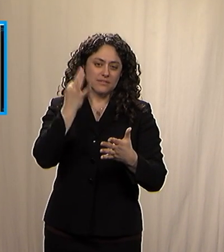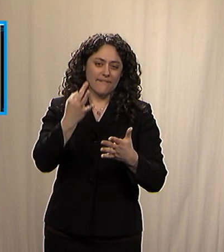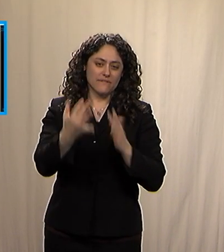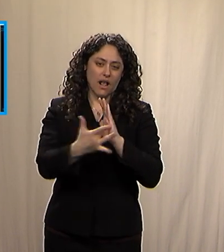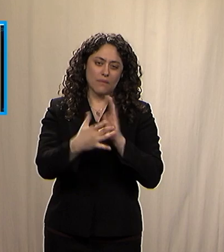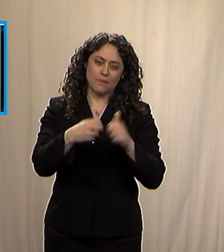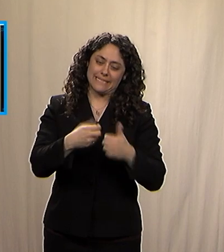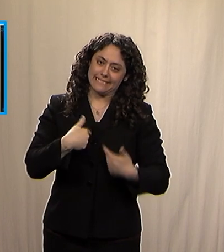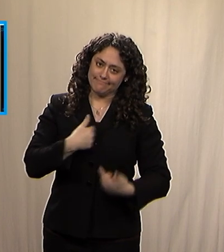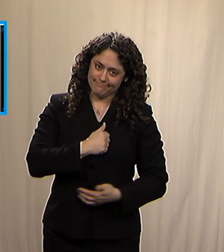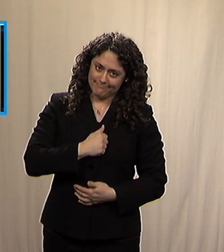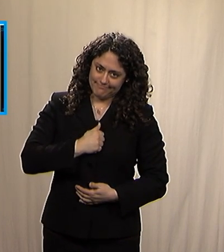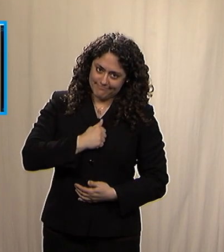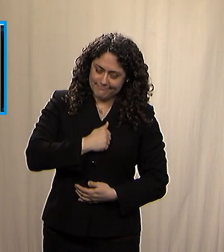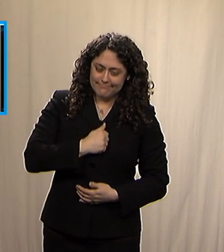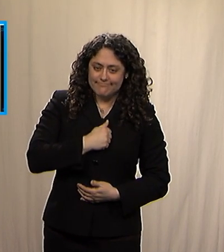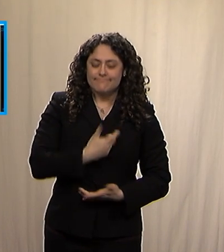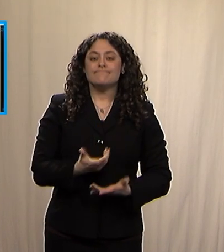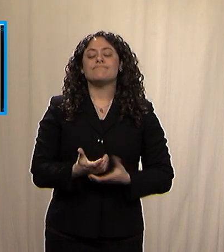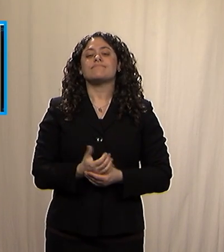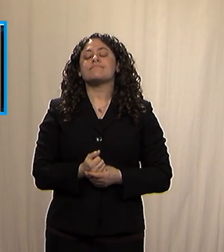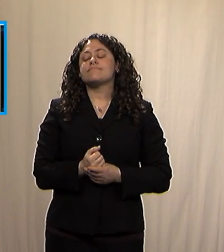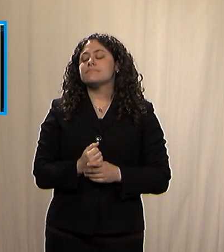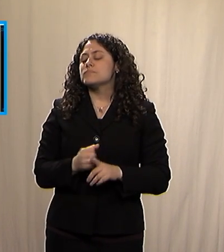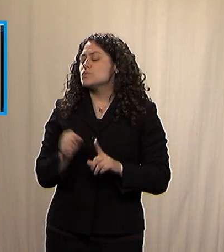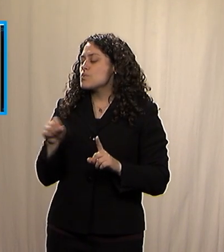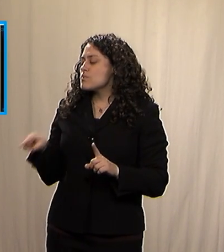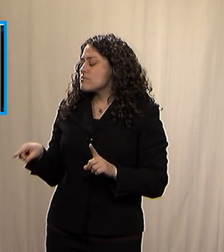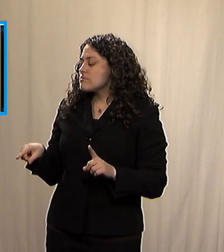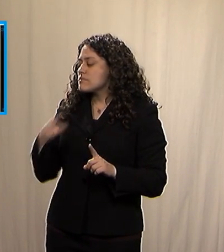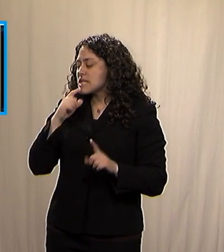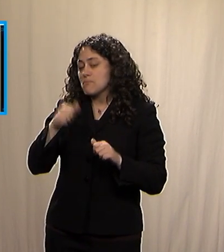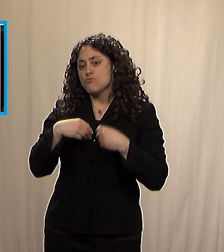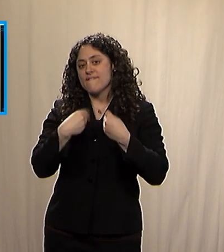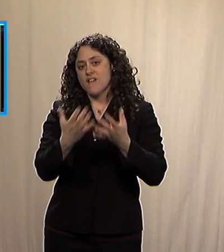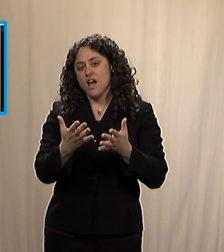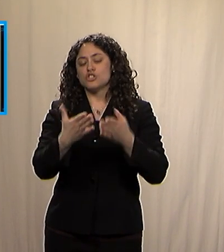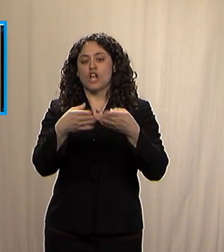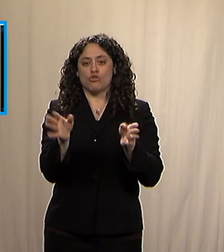Sorry about that. Can you provide a general definition of role space?